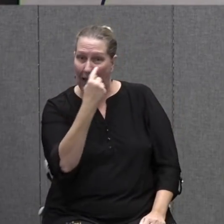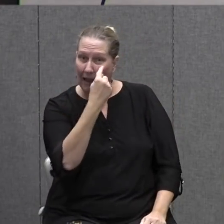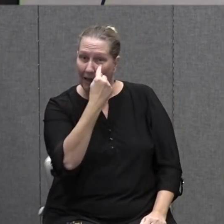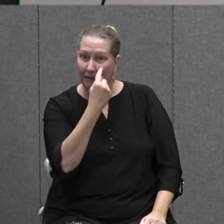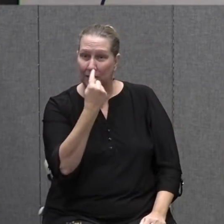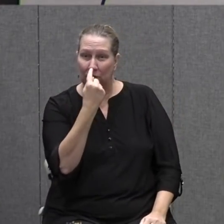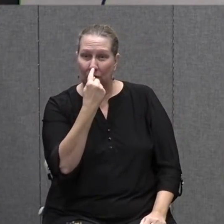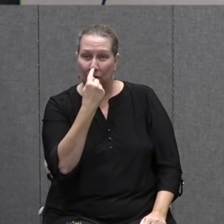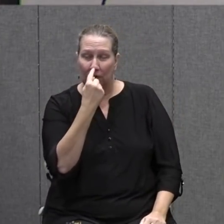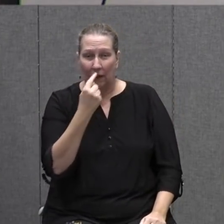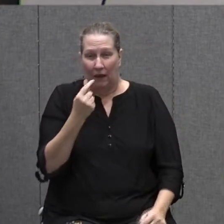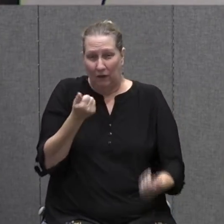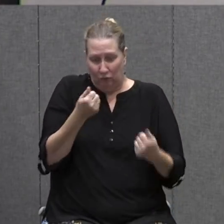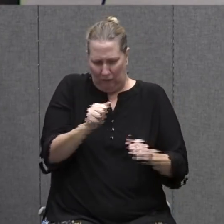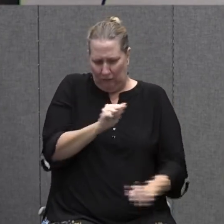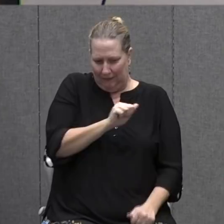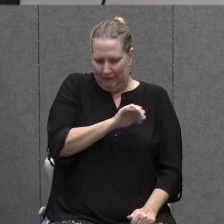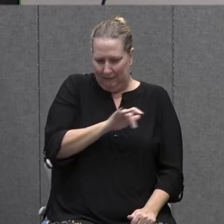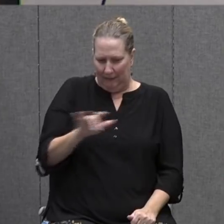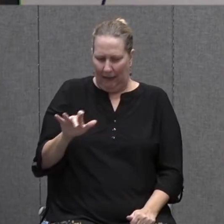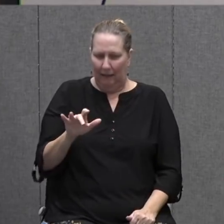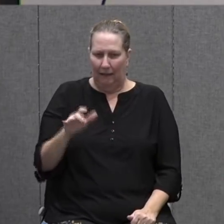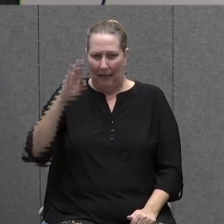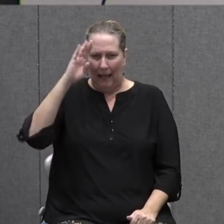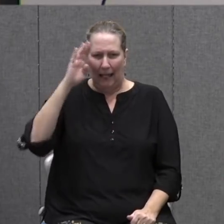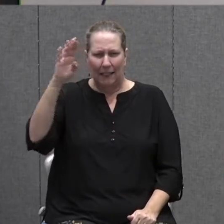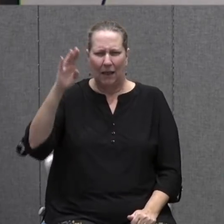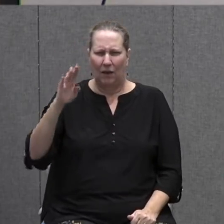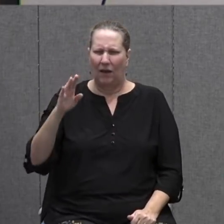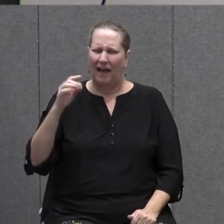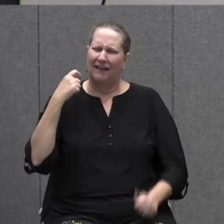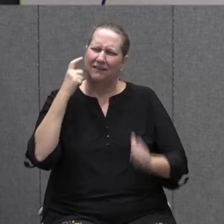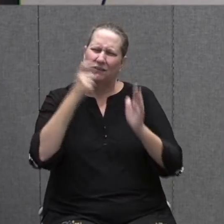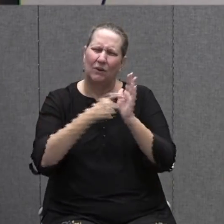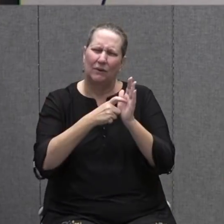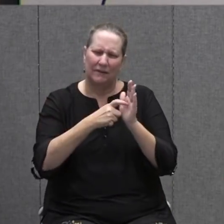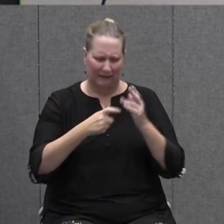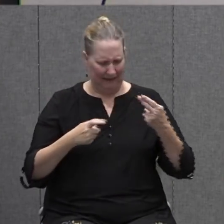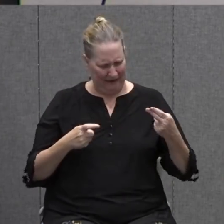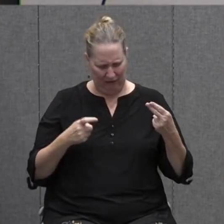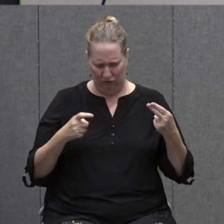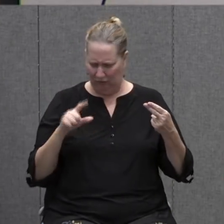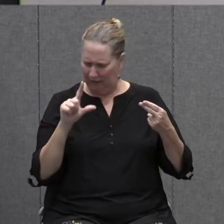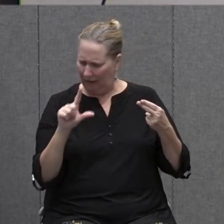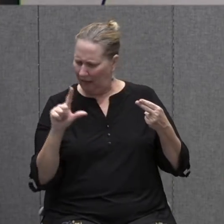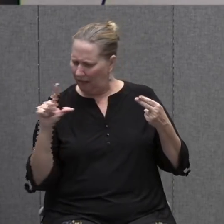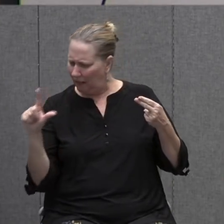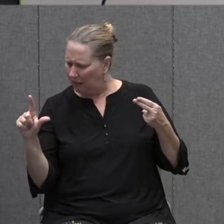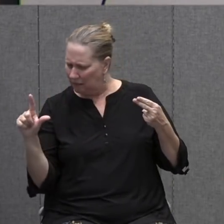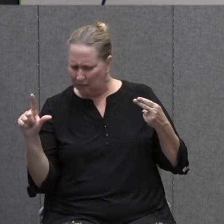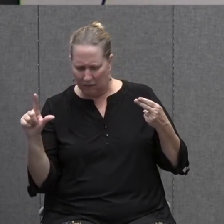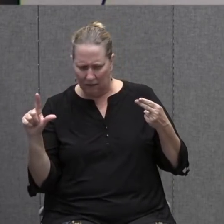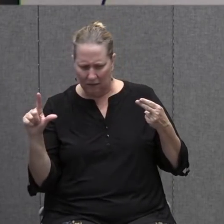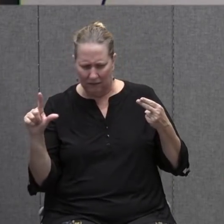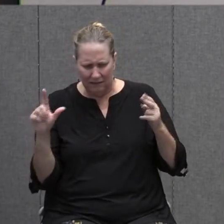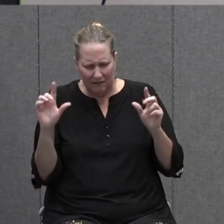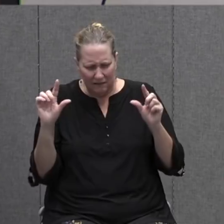but I noticed that my H, my Ls were smaller than my E and my O needed to be